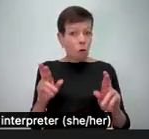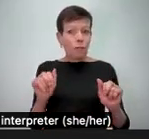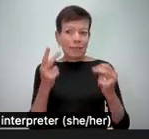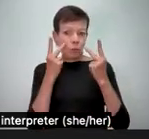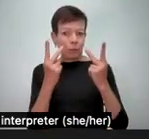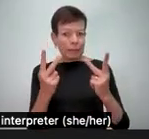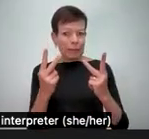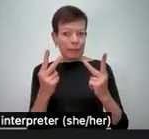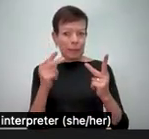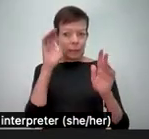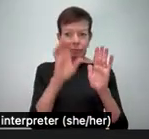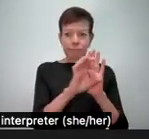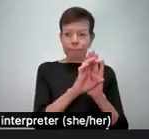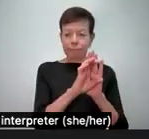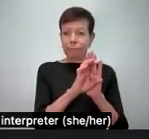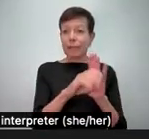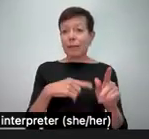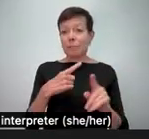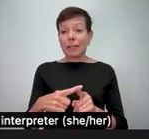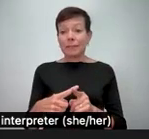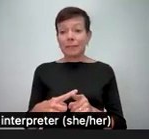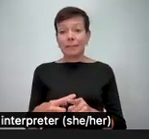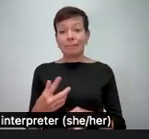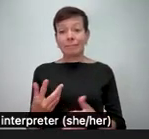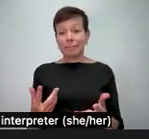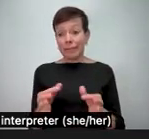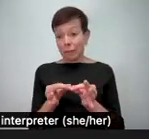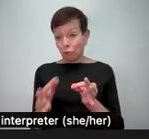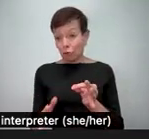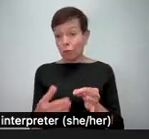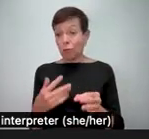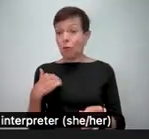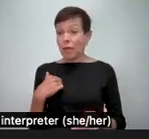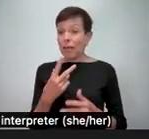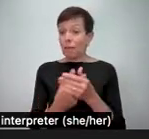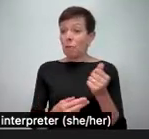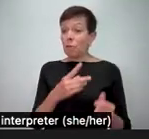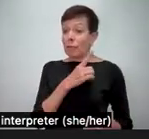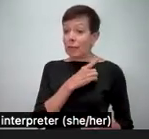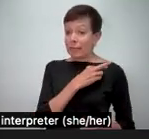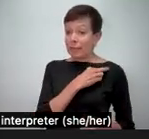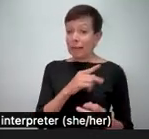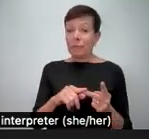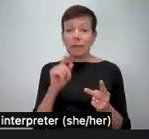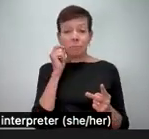as well as our lovely ASL interpreter, today we have Deb and Stephanie helping us out.